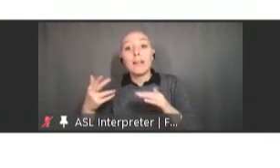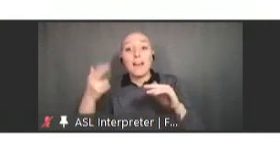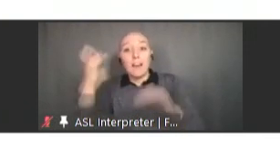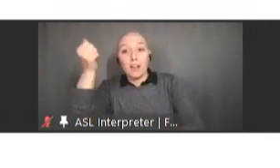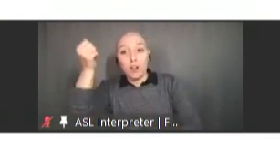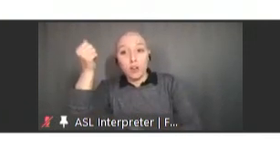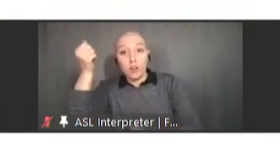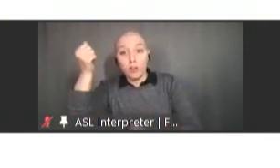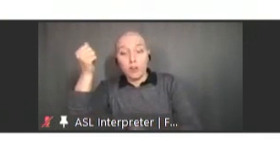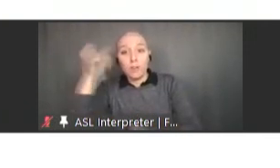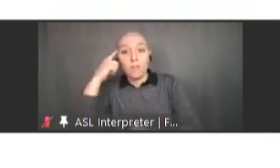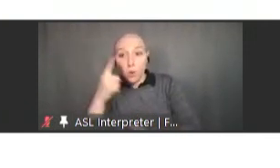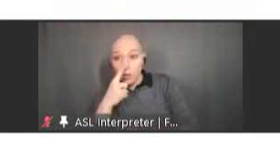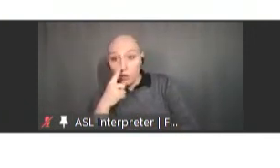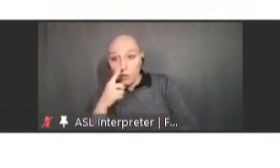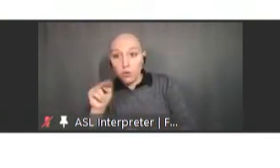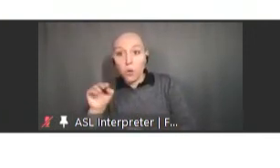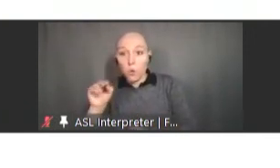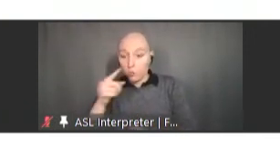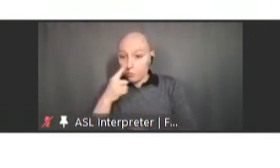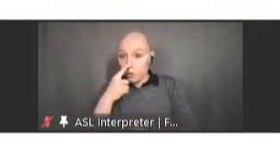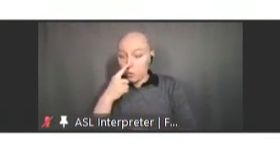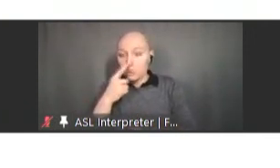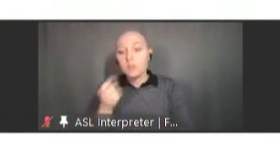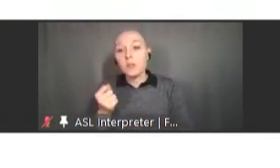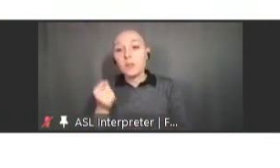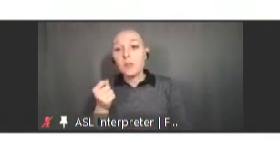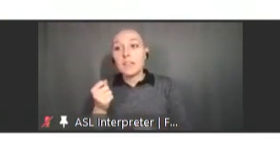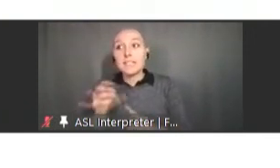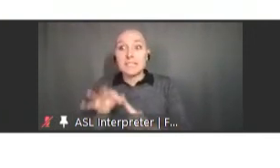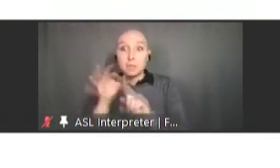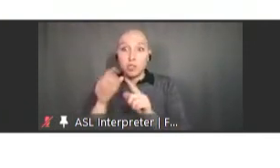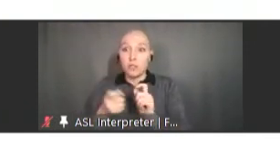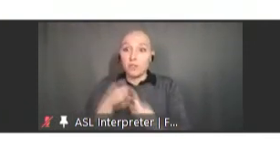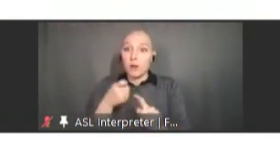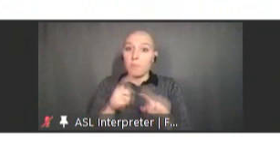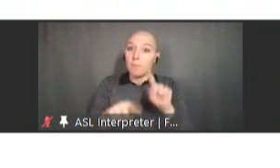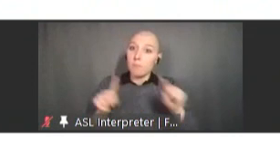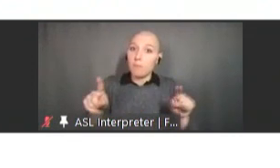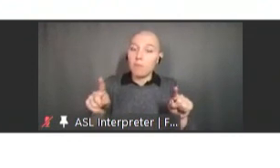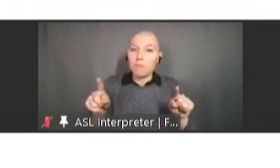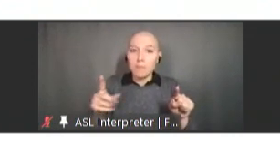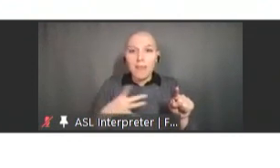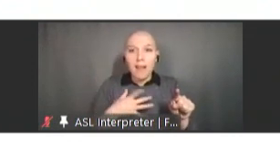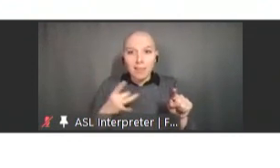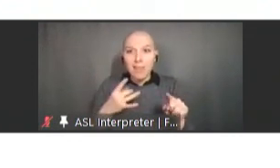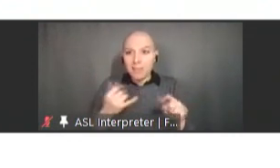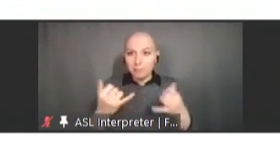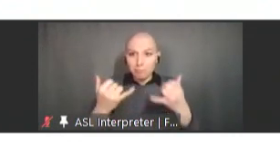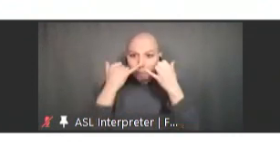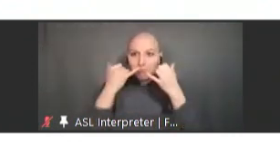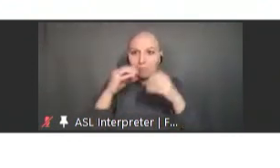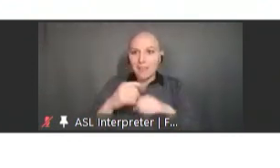particularly from those variants that tend to kind of like to hang out in the nasal cavity and be more transmissible,